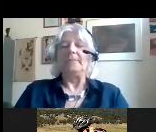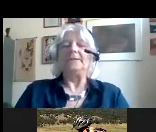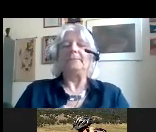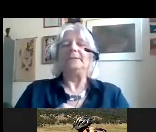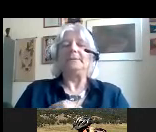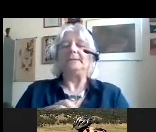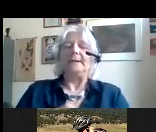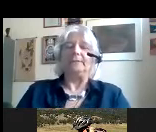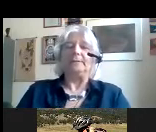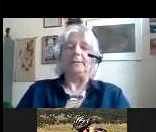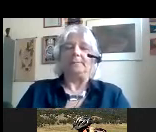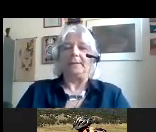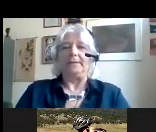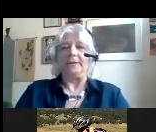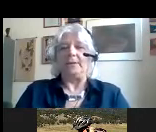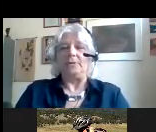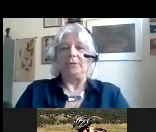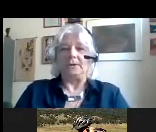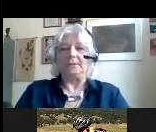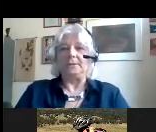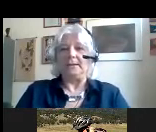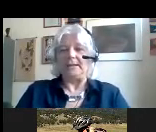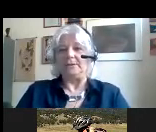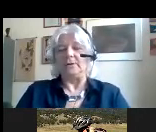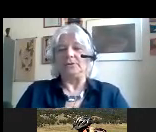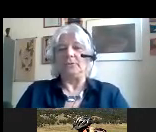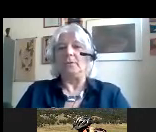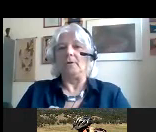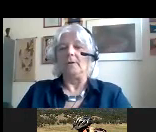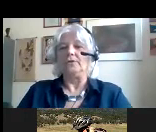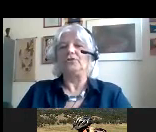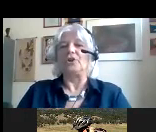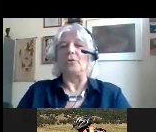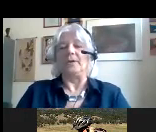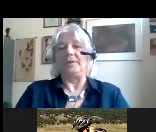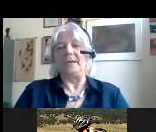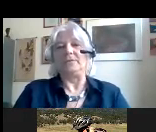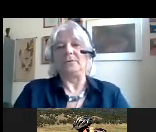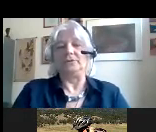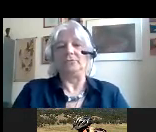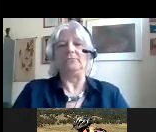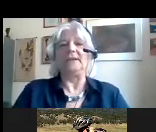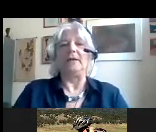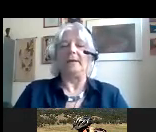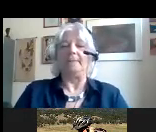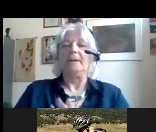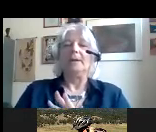And please, please, please never tell somebody that they can trust you, show them that they can trust you, don't tell them.